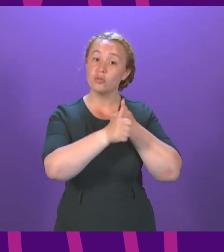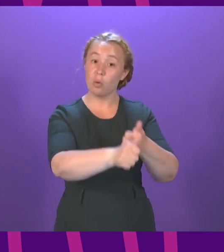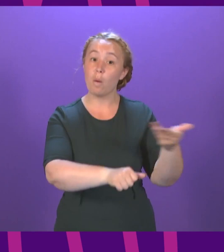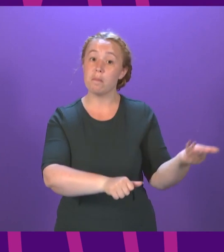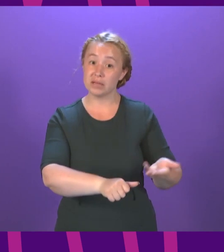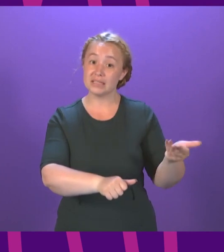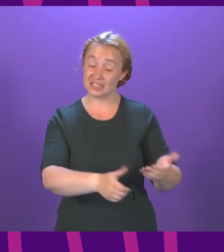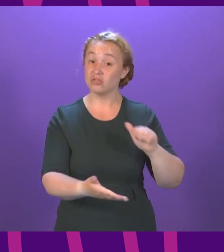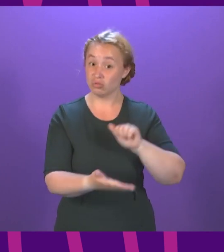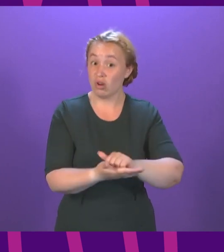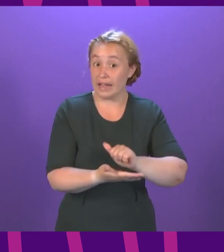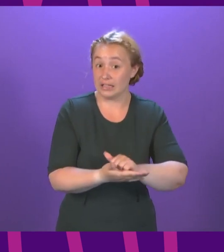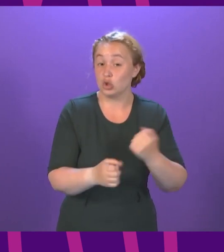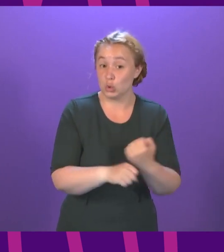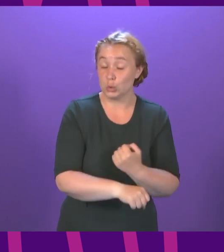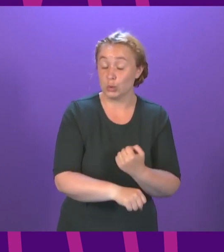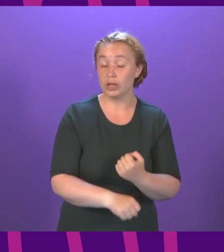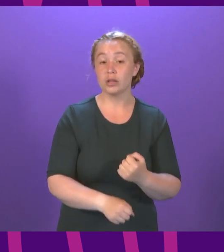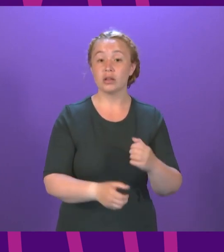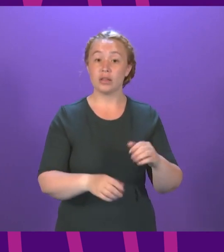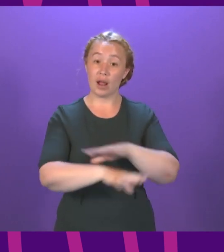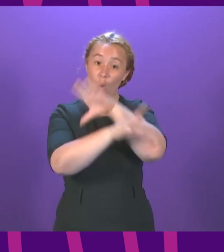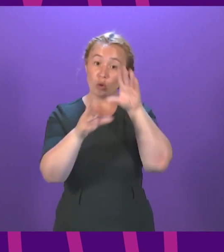I think that the total of the business support that we have provided to date